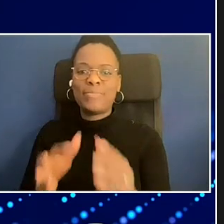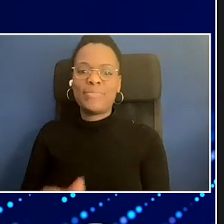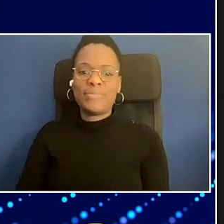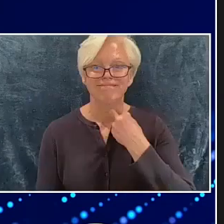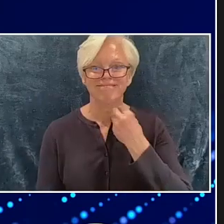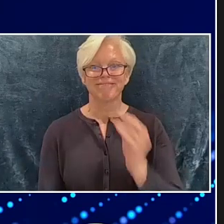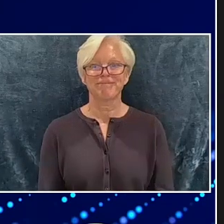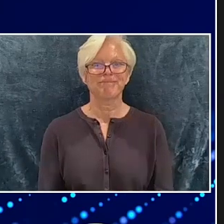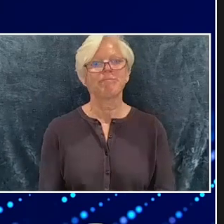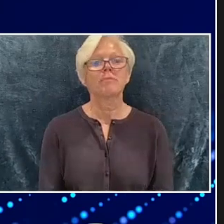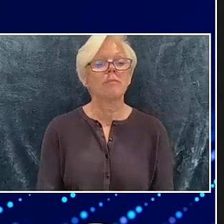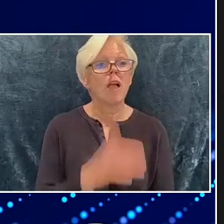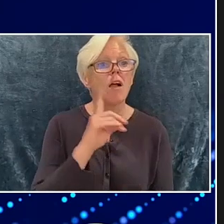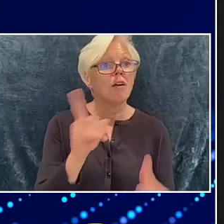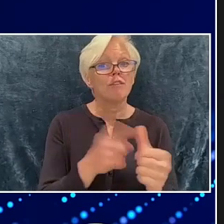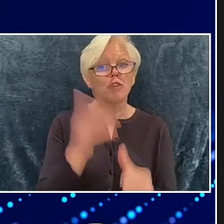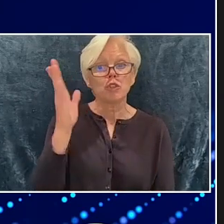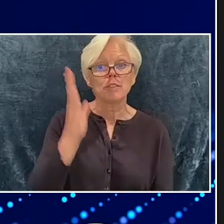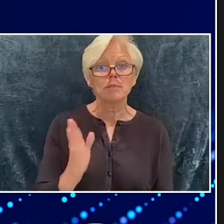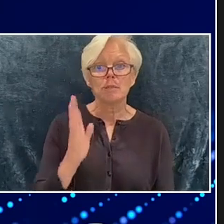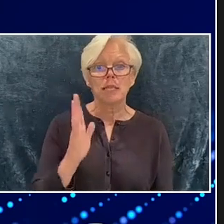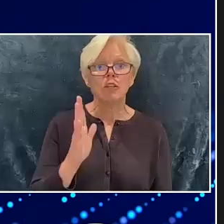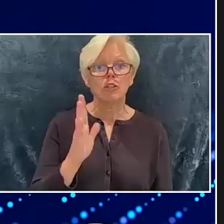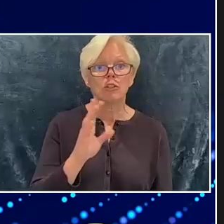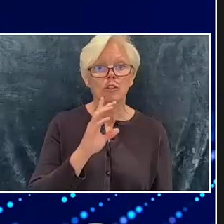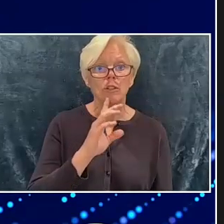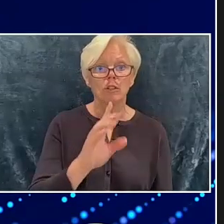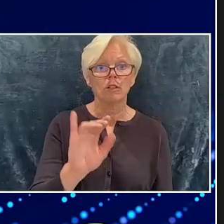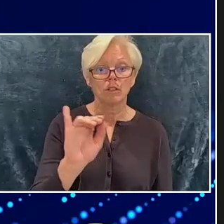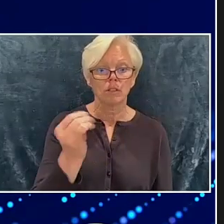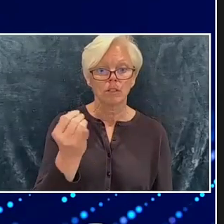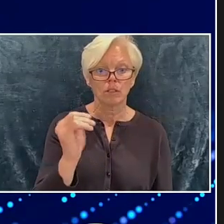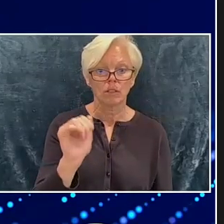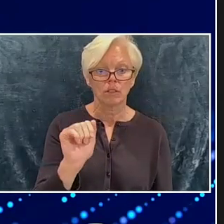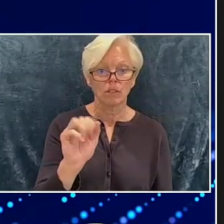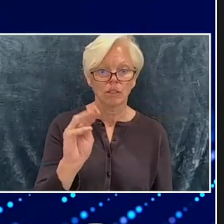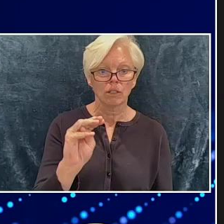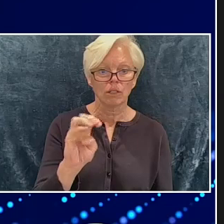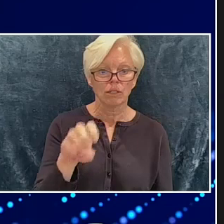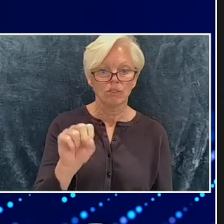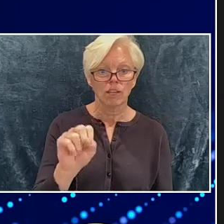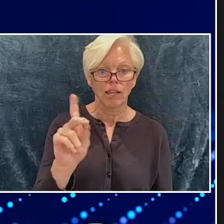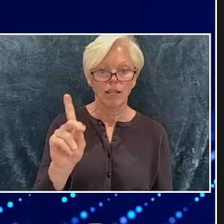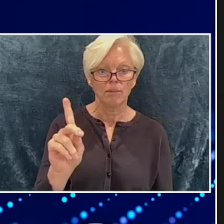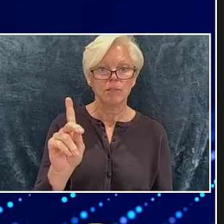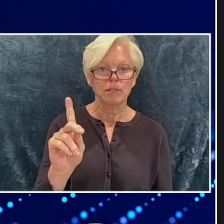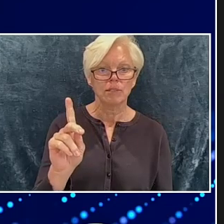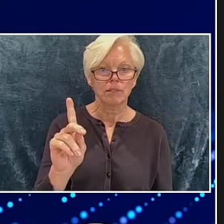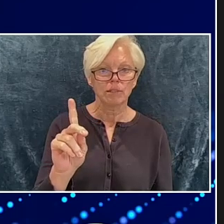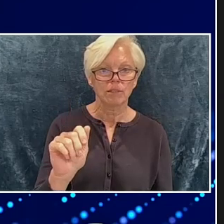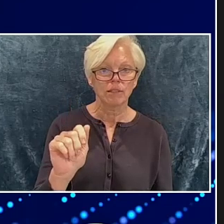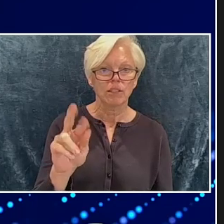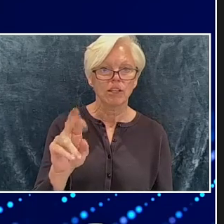So our first speaker is James Caras, who is from Catalyst Education.